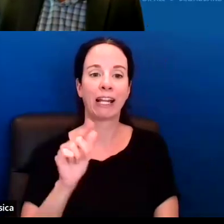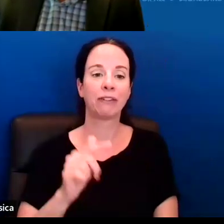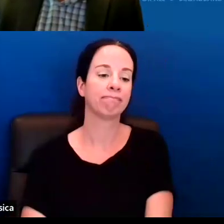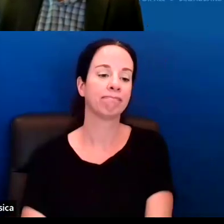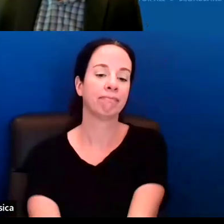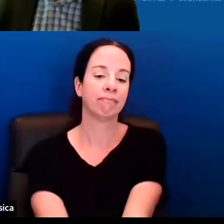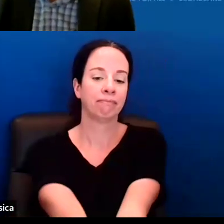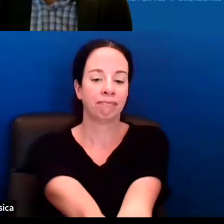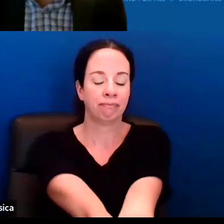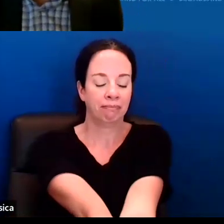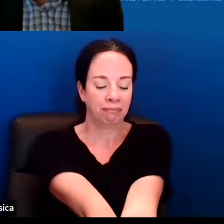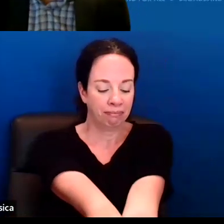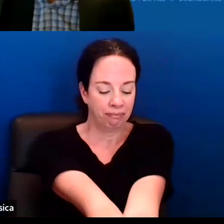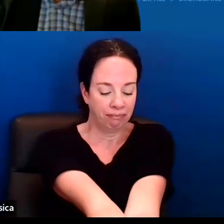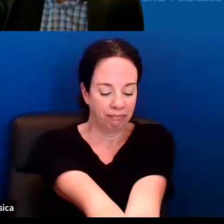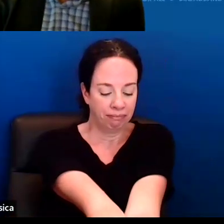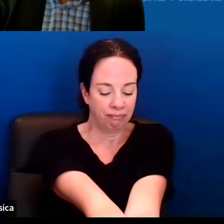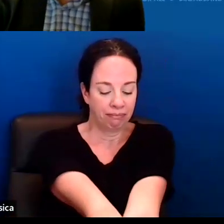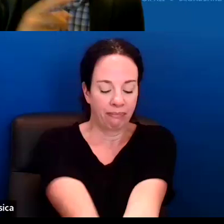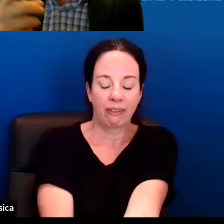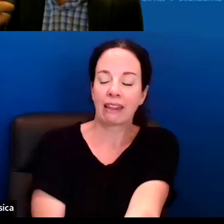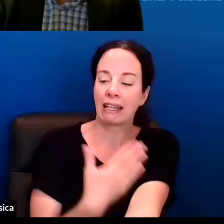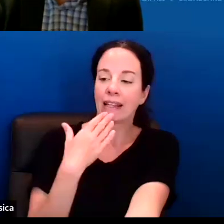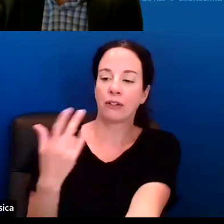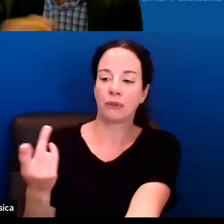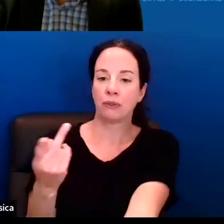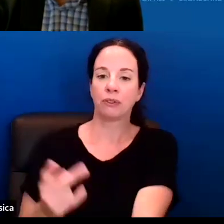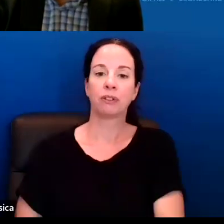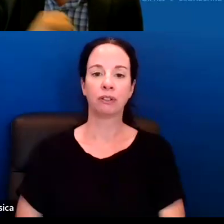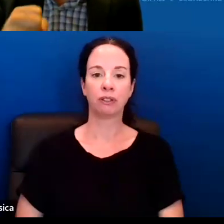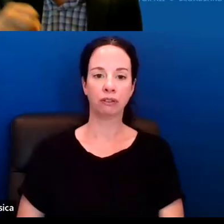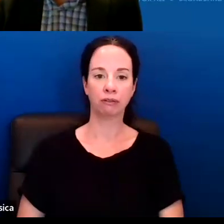Awesome. Awesome, thanks, Patrick and Cinthia. So, if your school or school district, or if you're